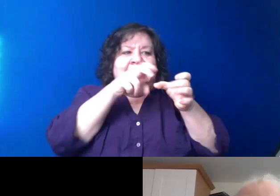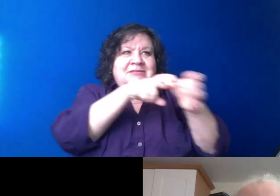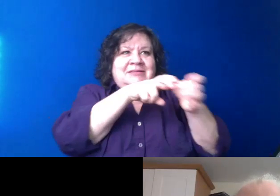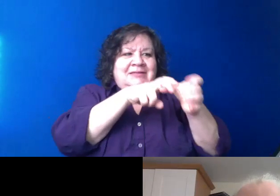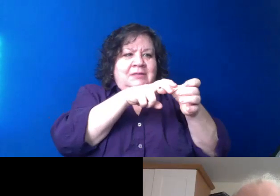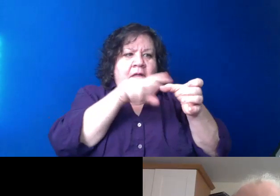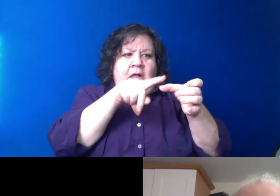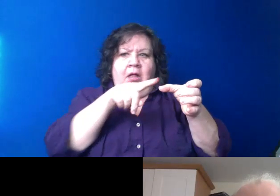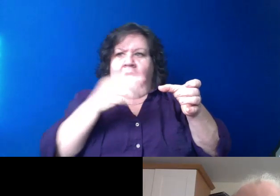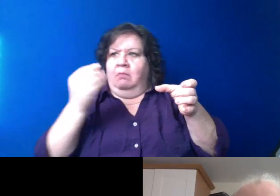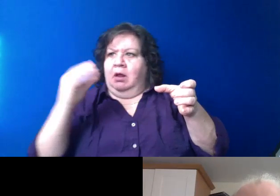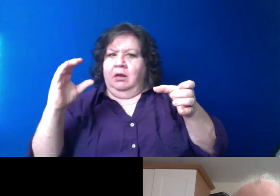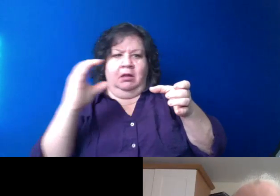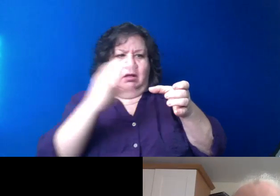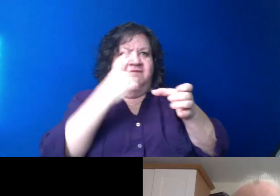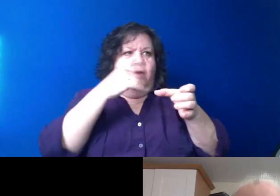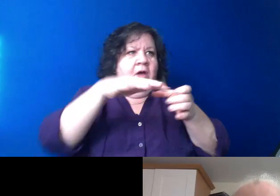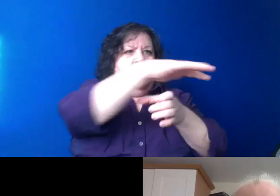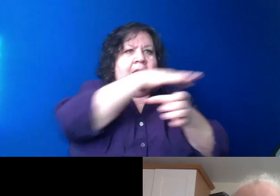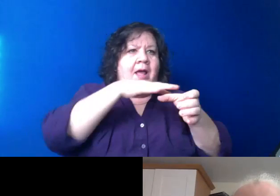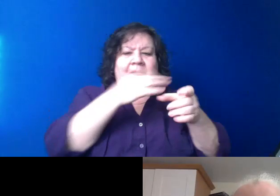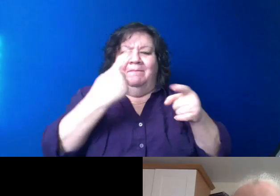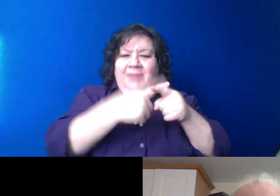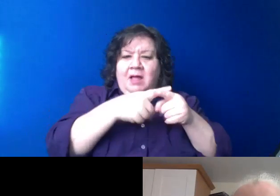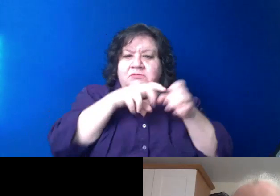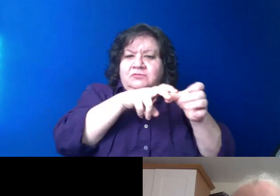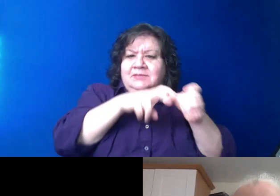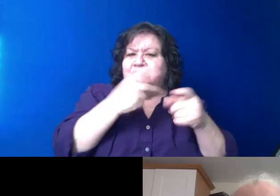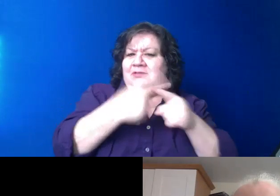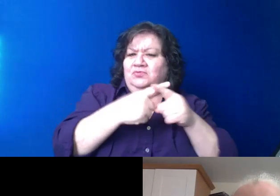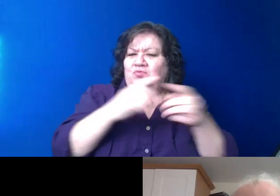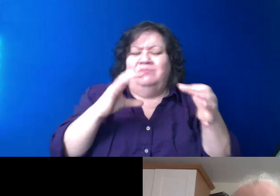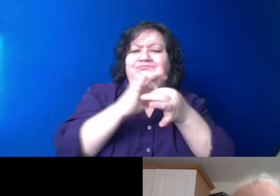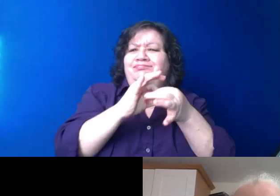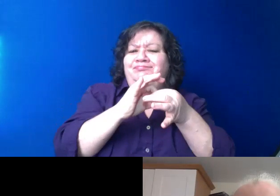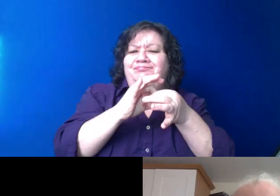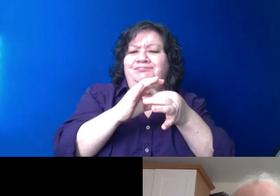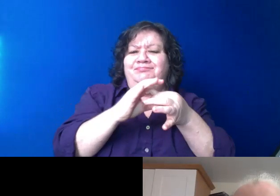with that yeah thank you very much so if your organization is not already working in climate